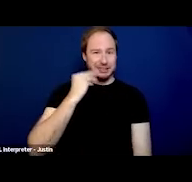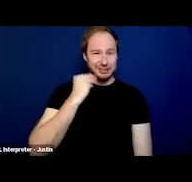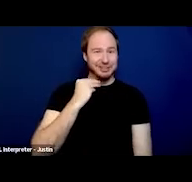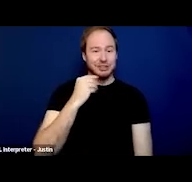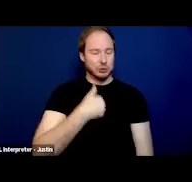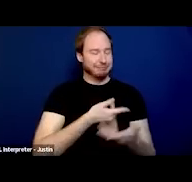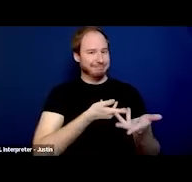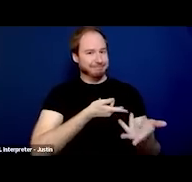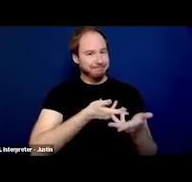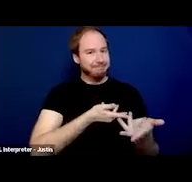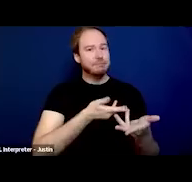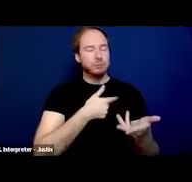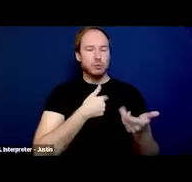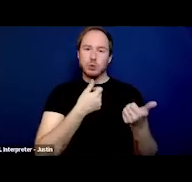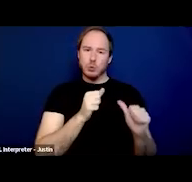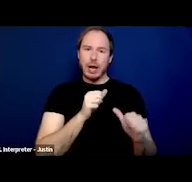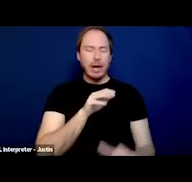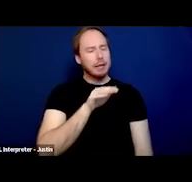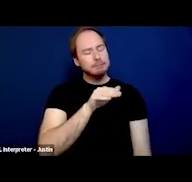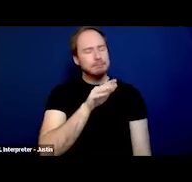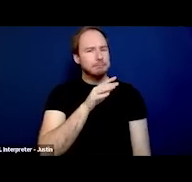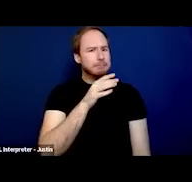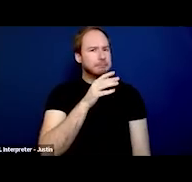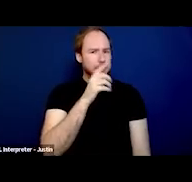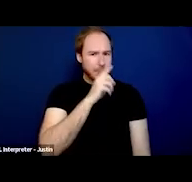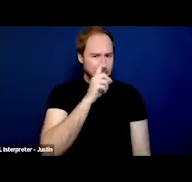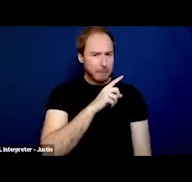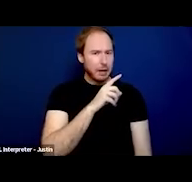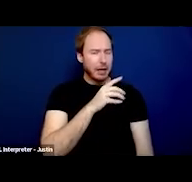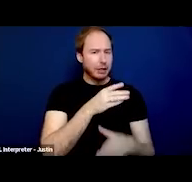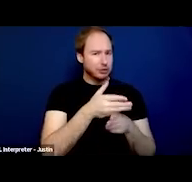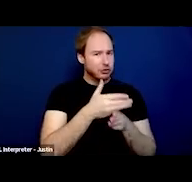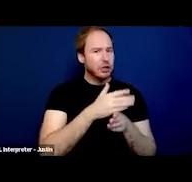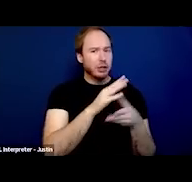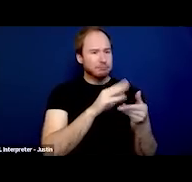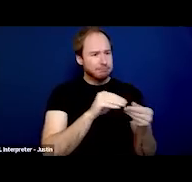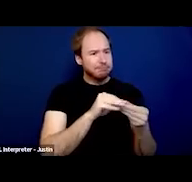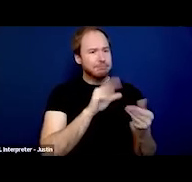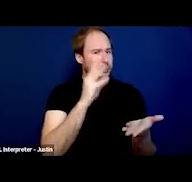I hope that you can ask them about these experiences and then use their stories to examine